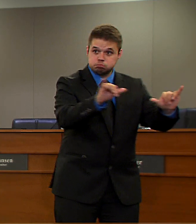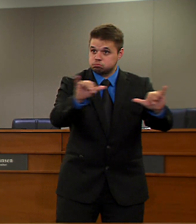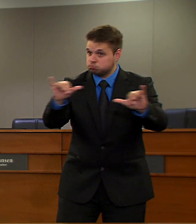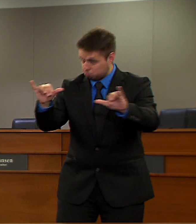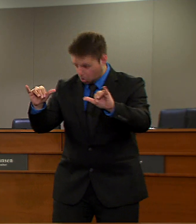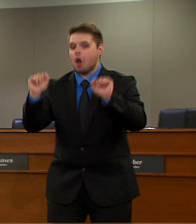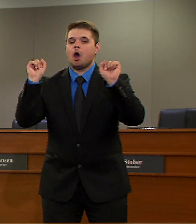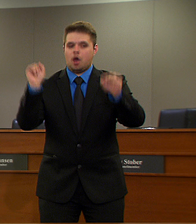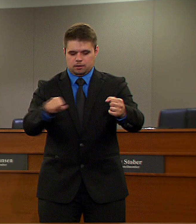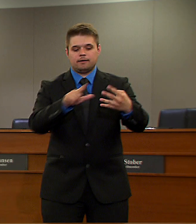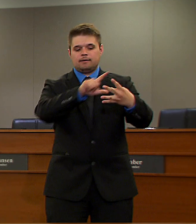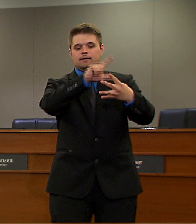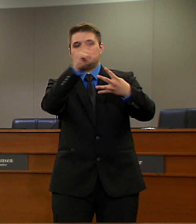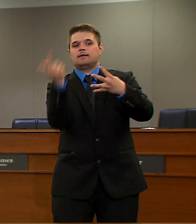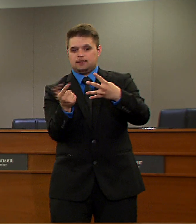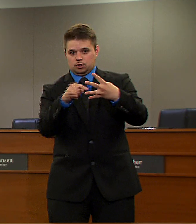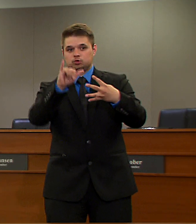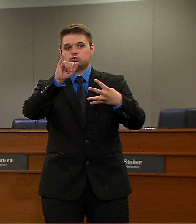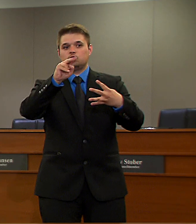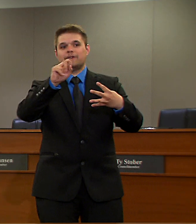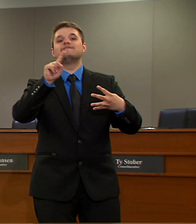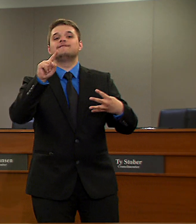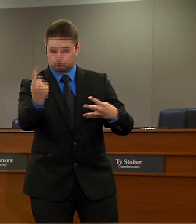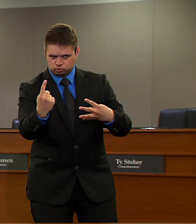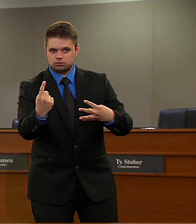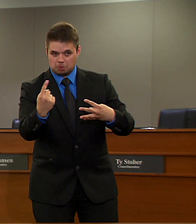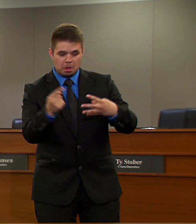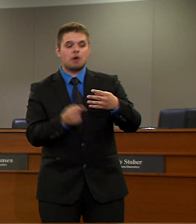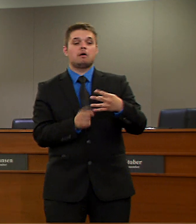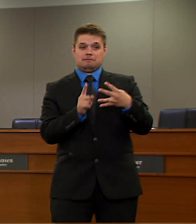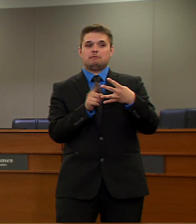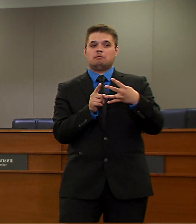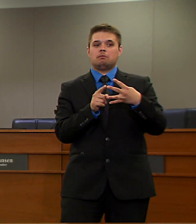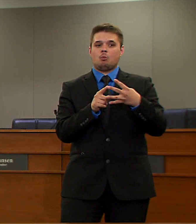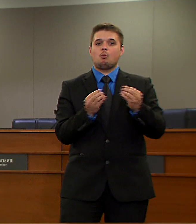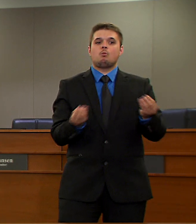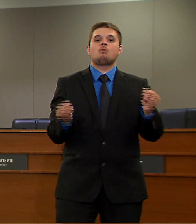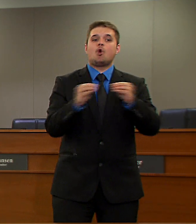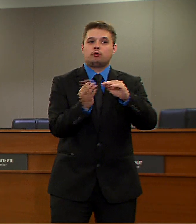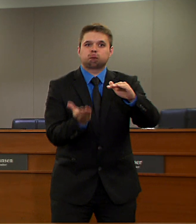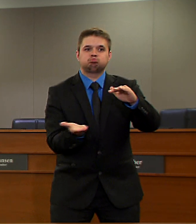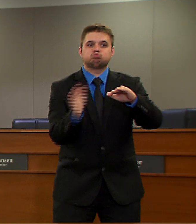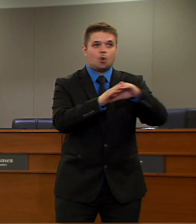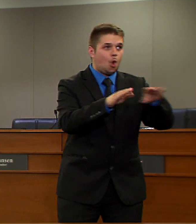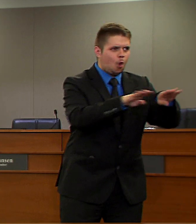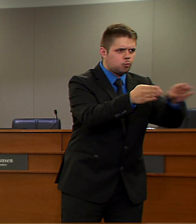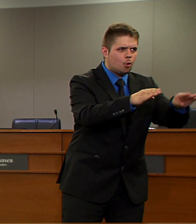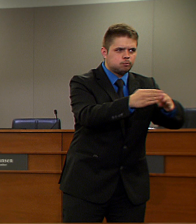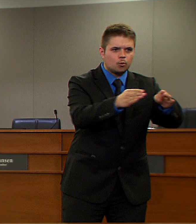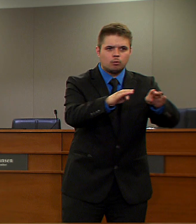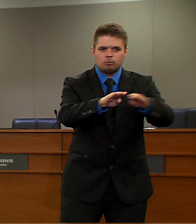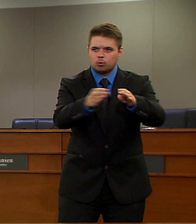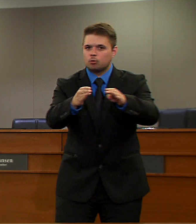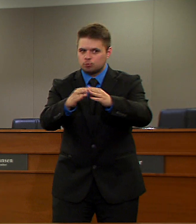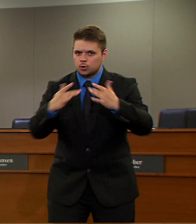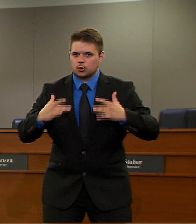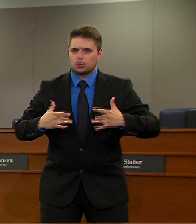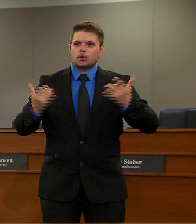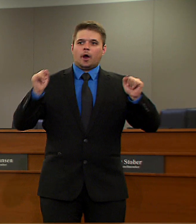Phase 2 will provide for the reopening of even more businesses and activities. So that's good news and things